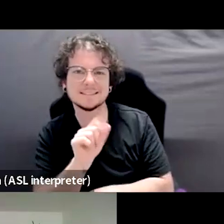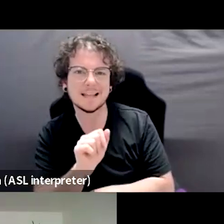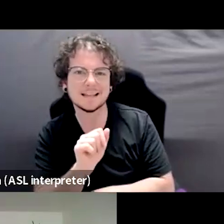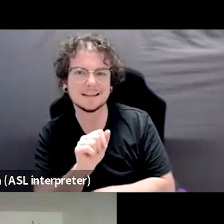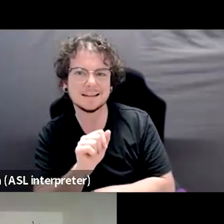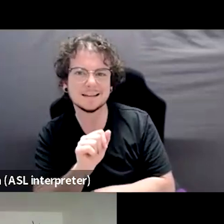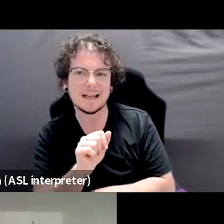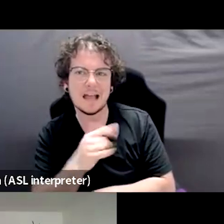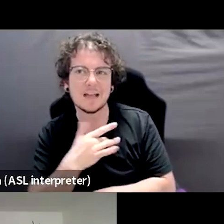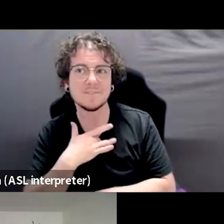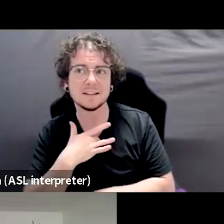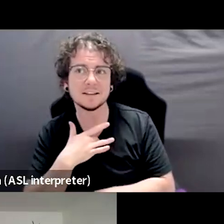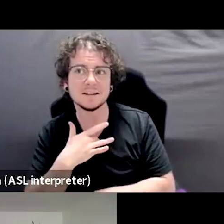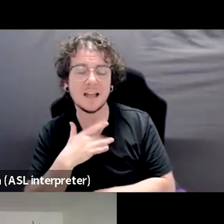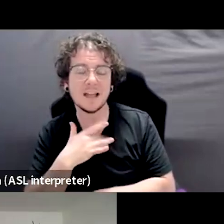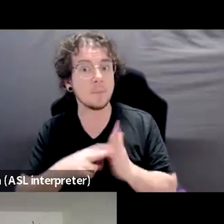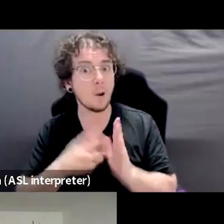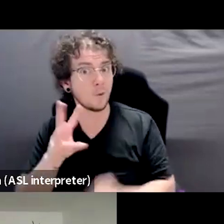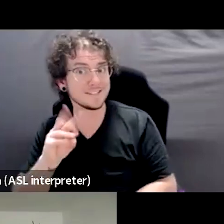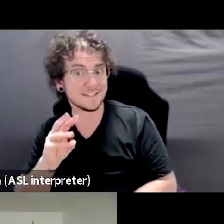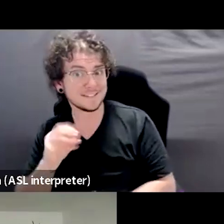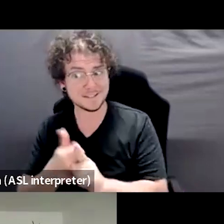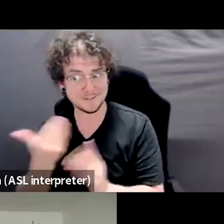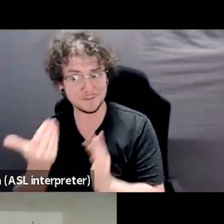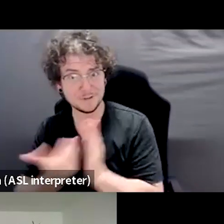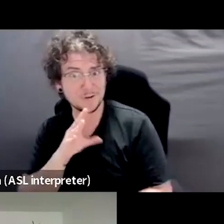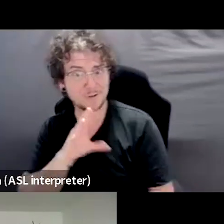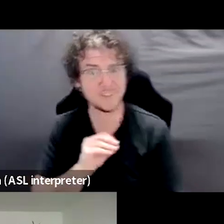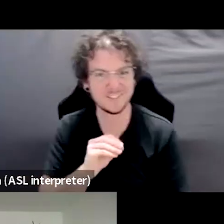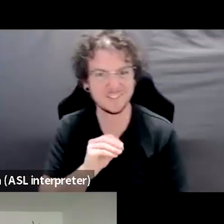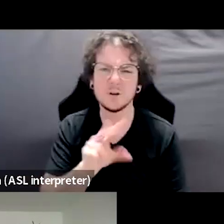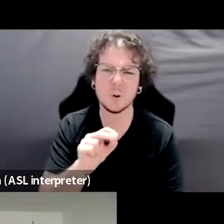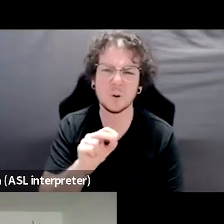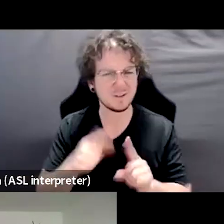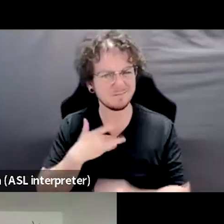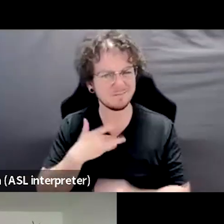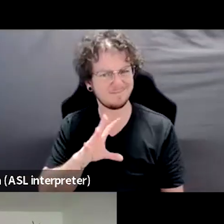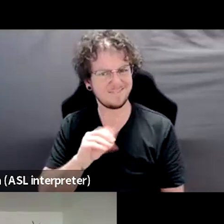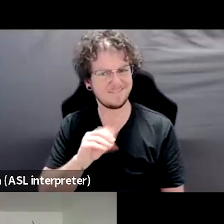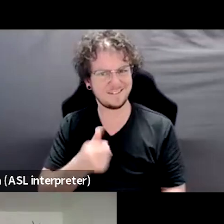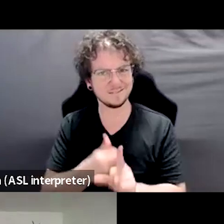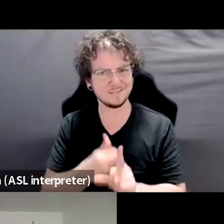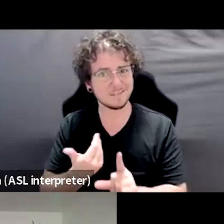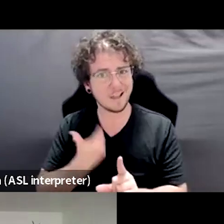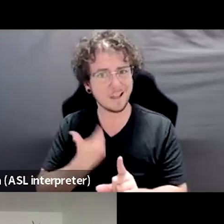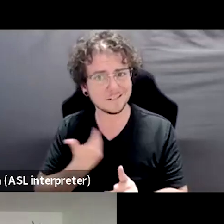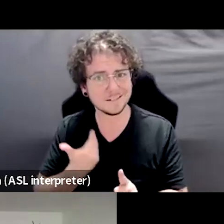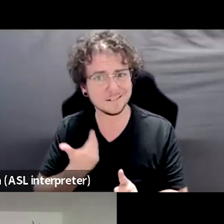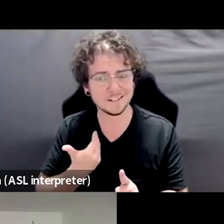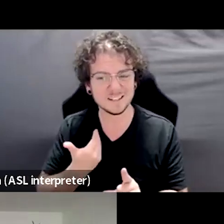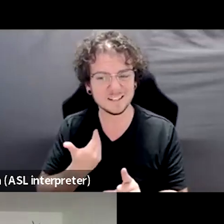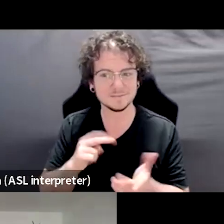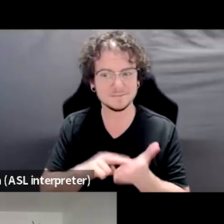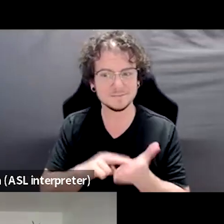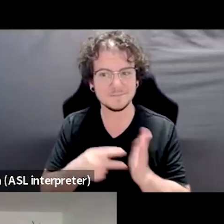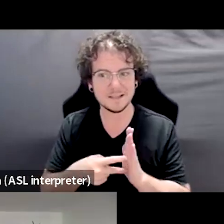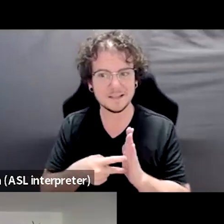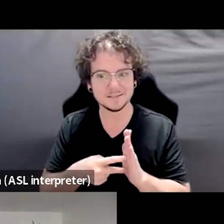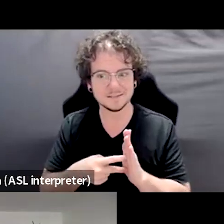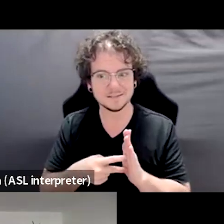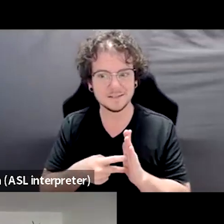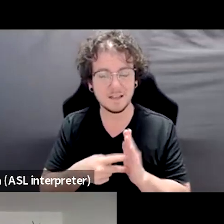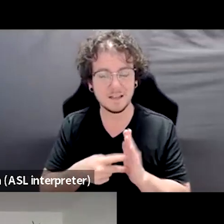60 is the new 50 or vice versa, but I think 50 is pretty young to set a bar in terms of an age gap.